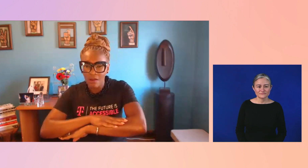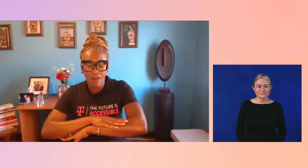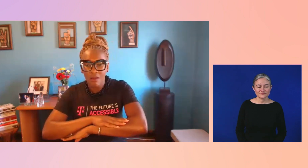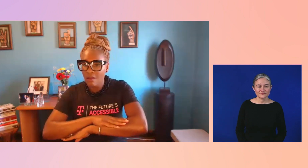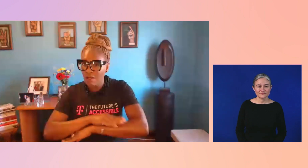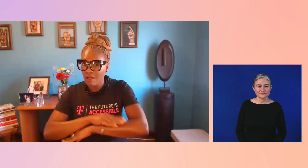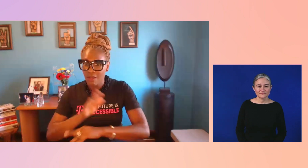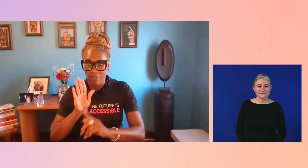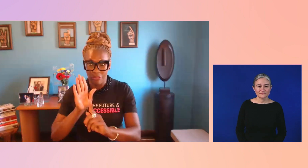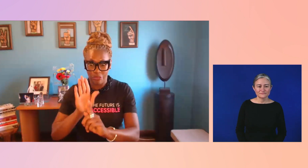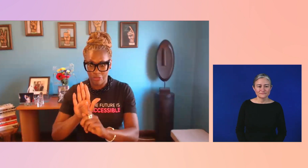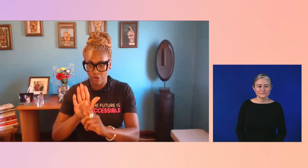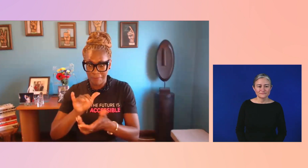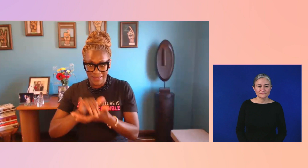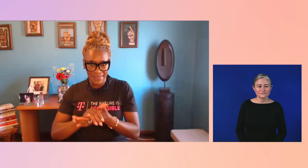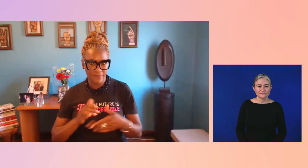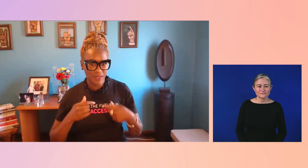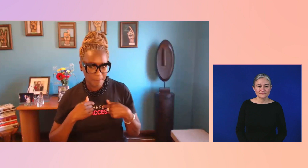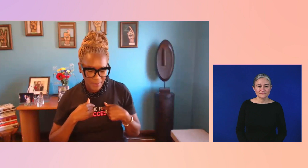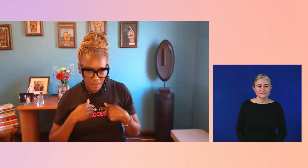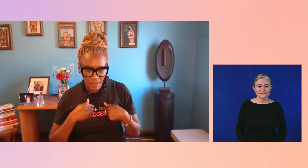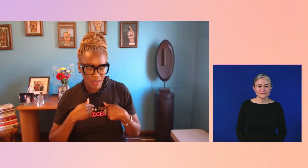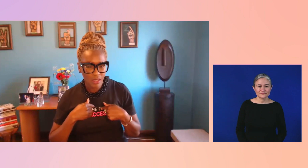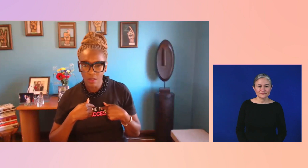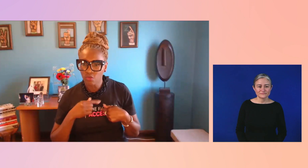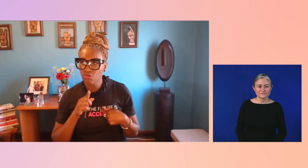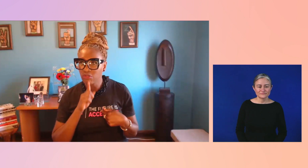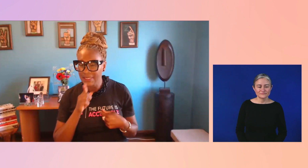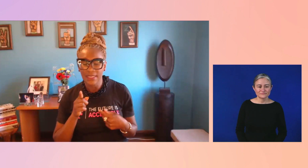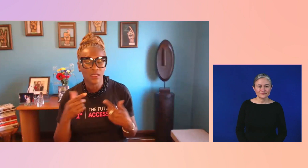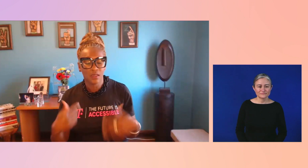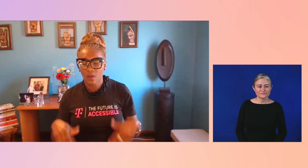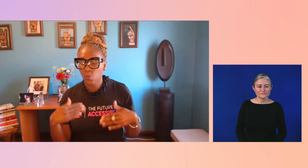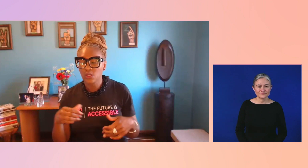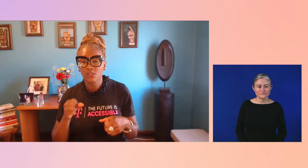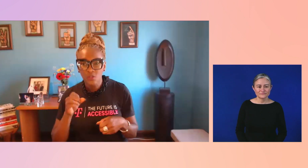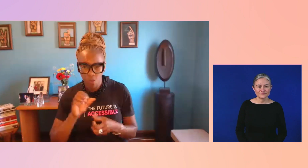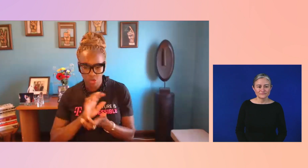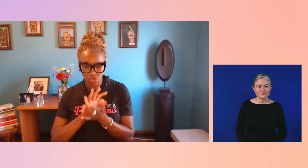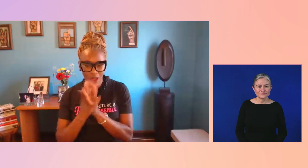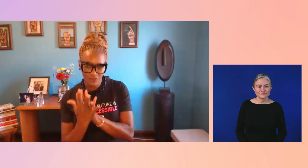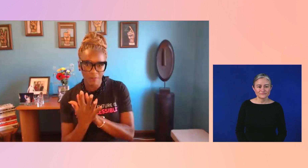a table like I hadn't seen before, and their beliefs in me were really